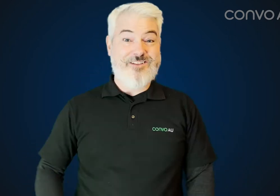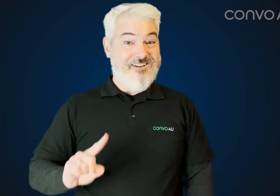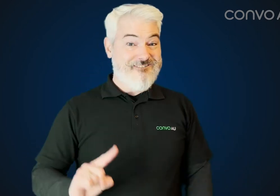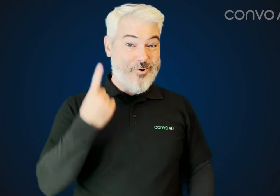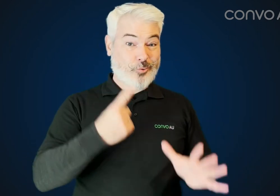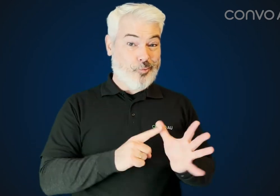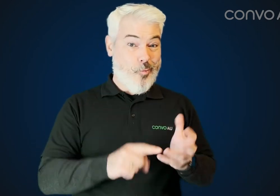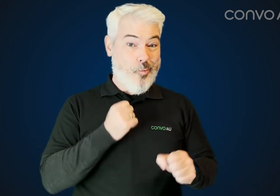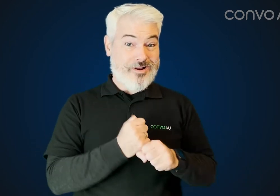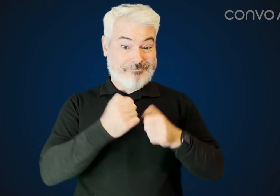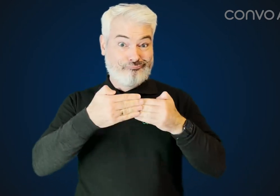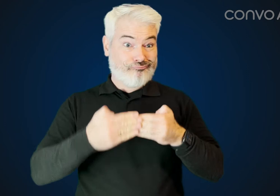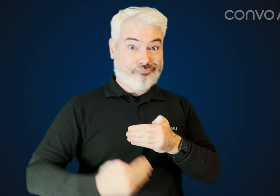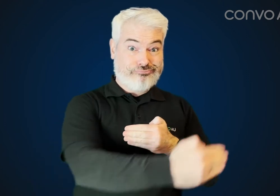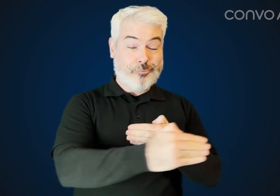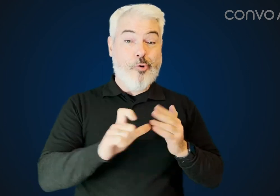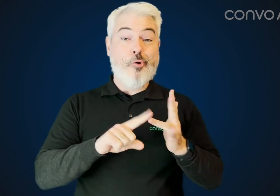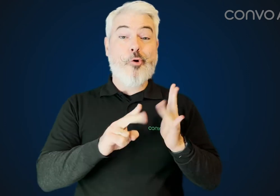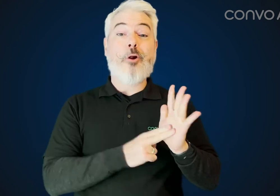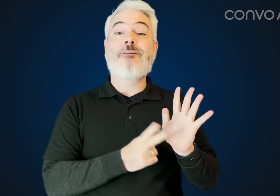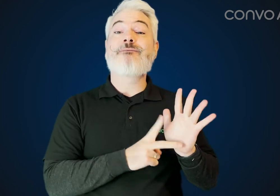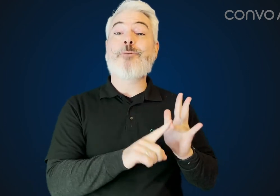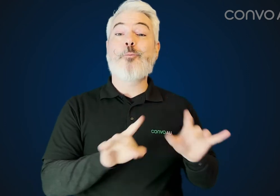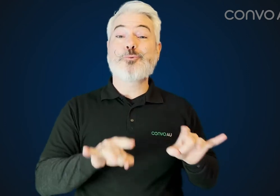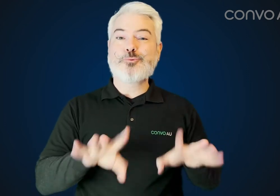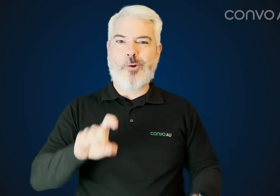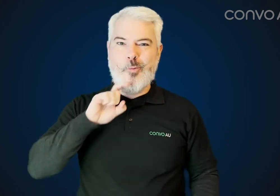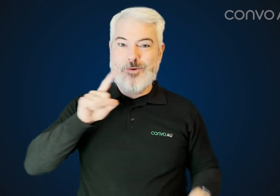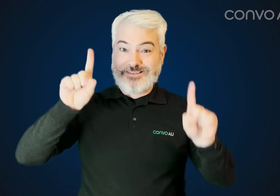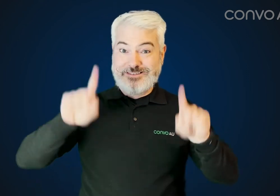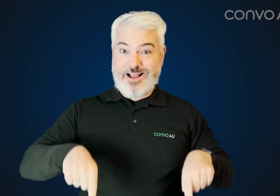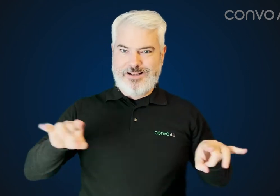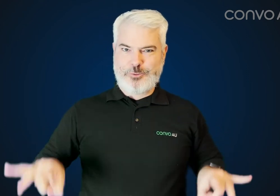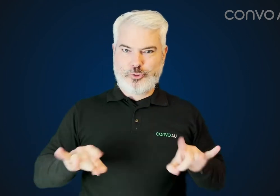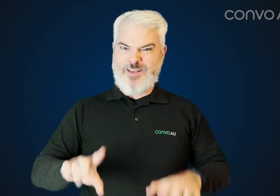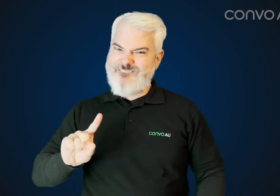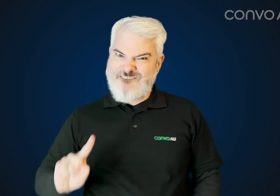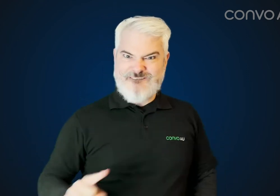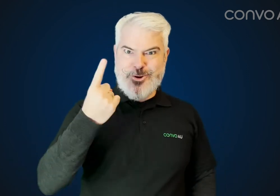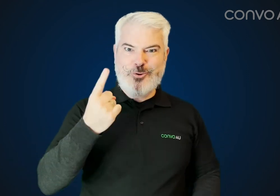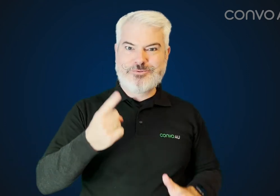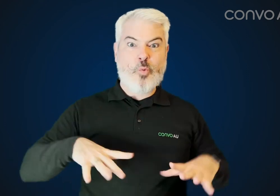From 1 August, Convo Australia will launch Australia’s first